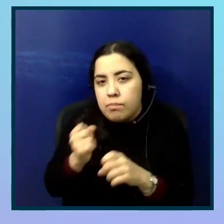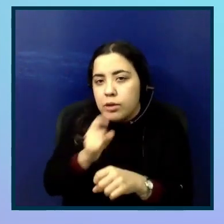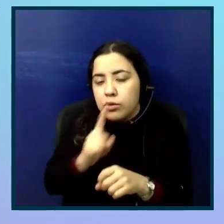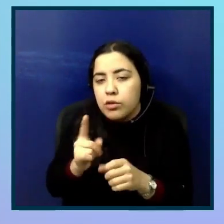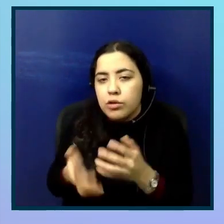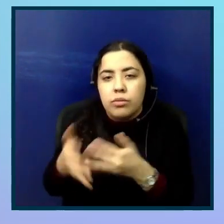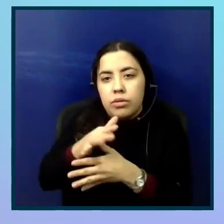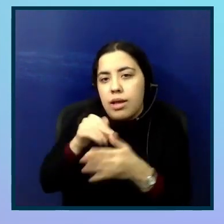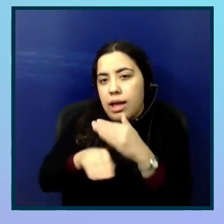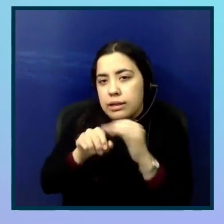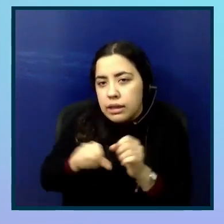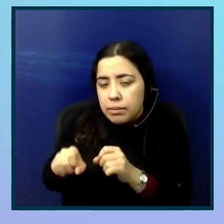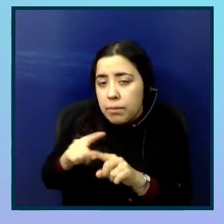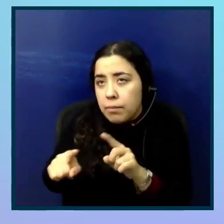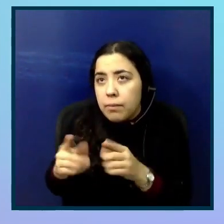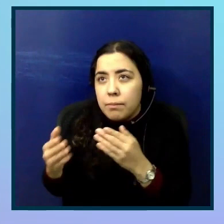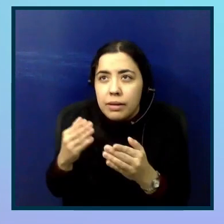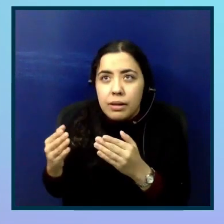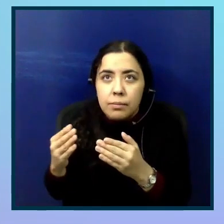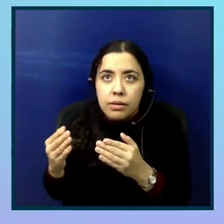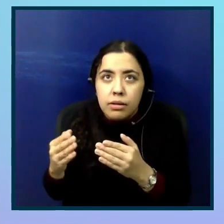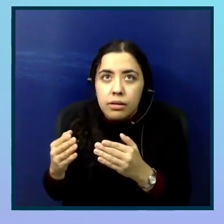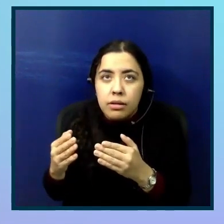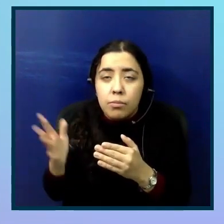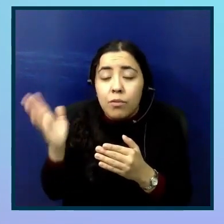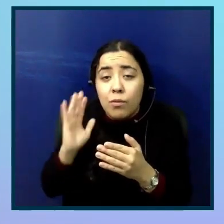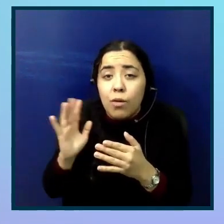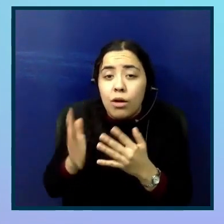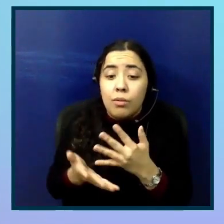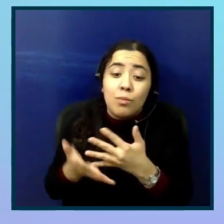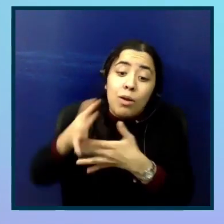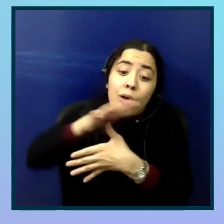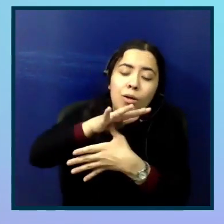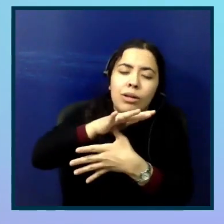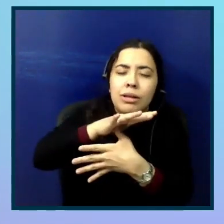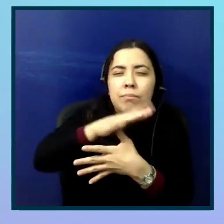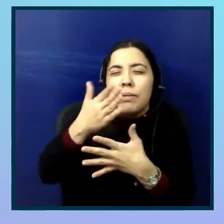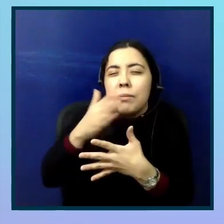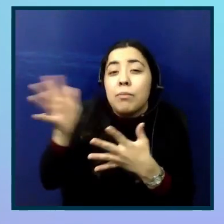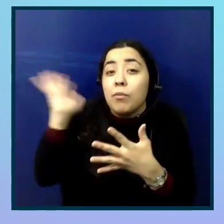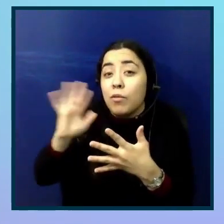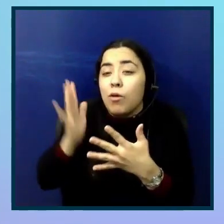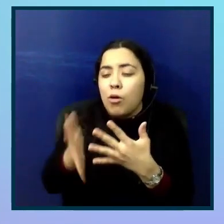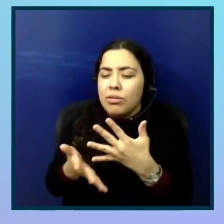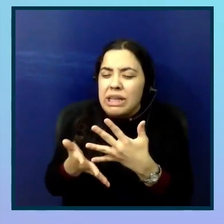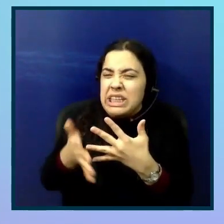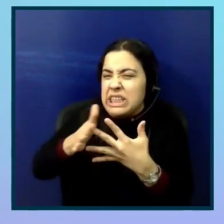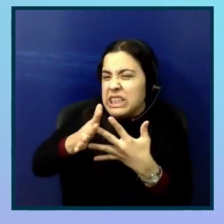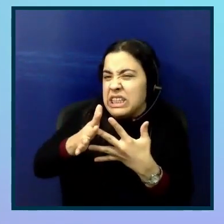It maybe just wasn't the same level of priority that it is now. And by having that in place,